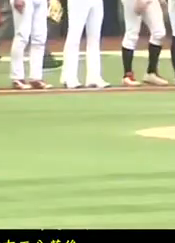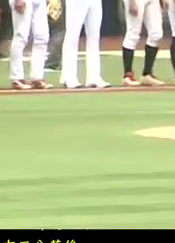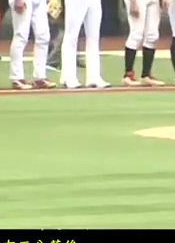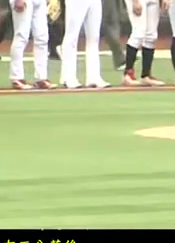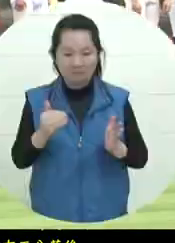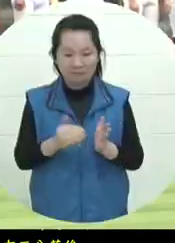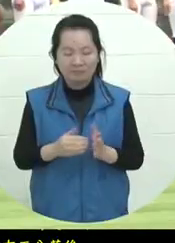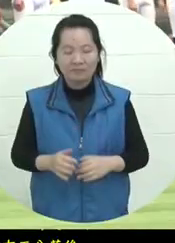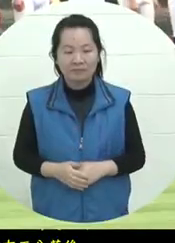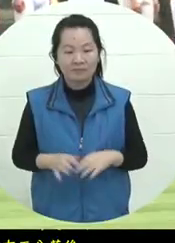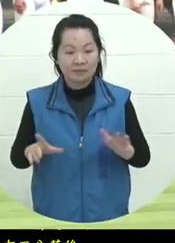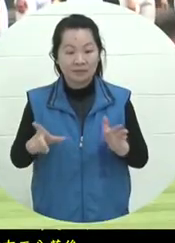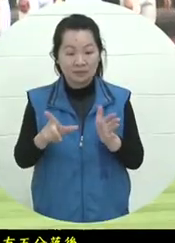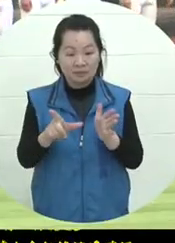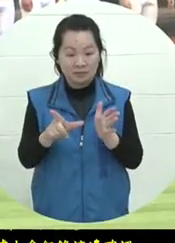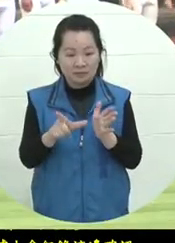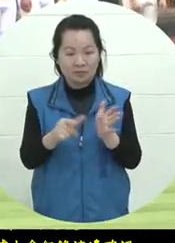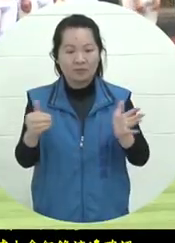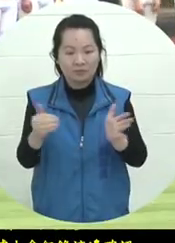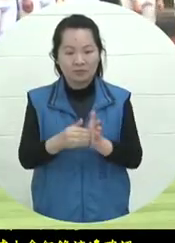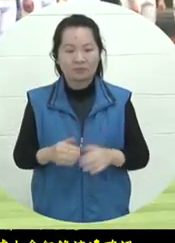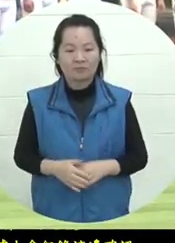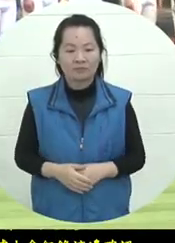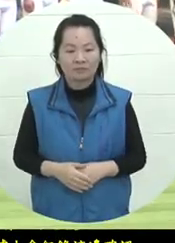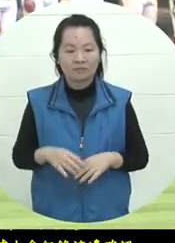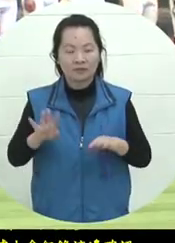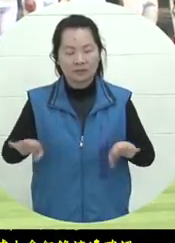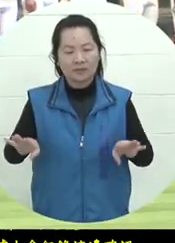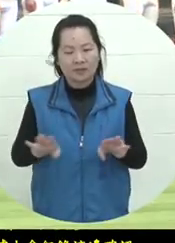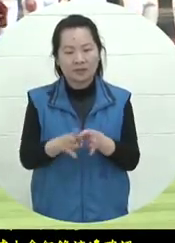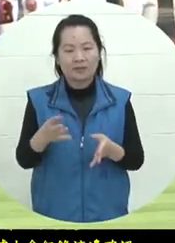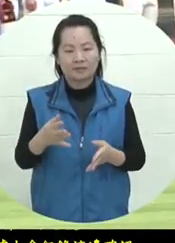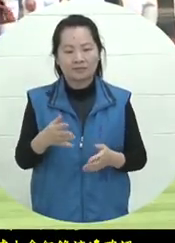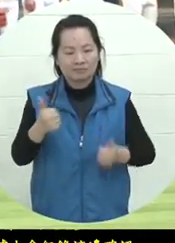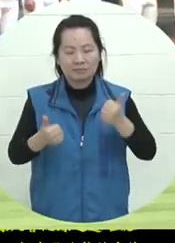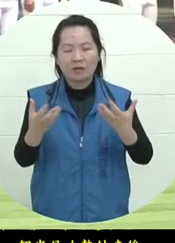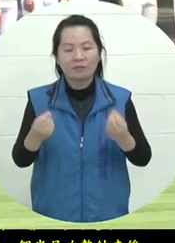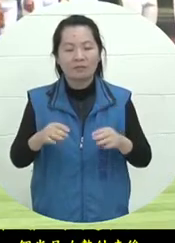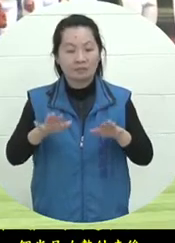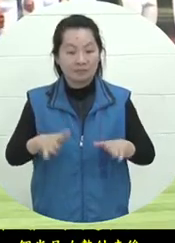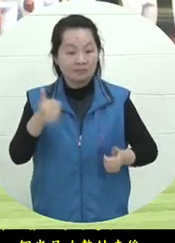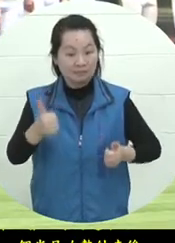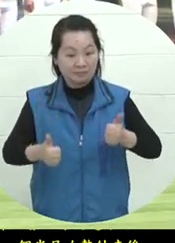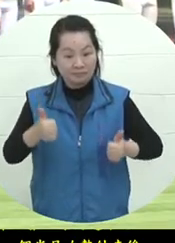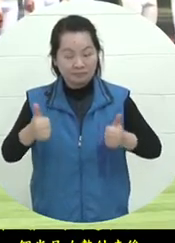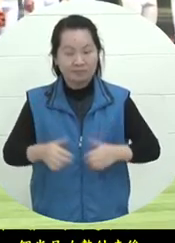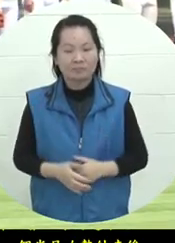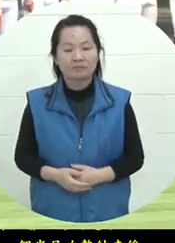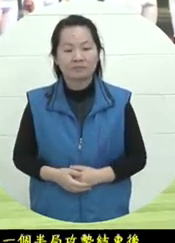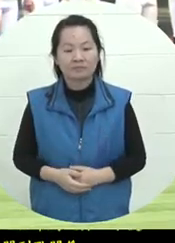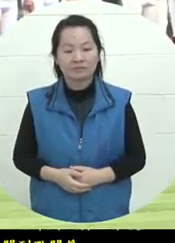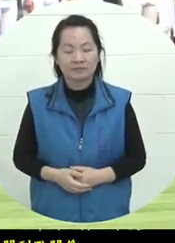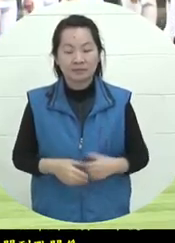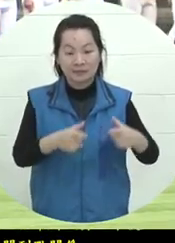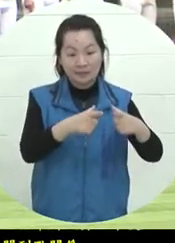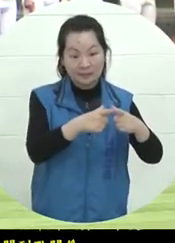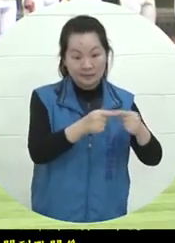there was no need to start a new game because the time was up, so at the end of the game , the Japanese team